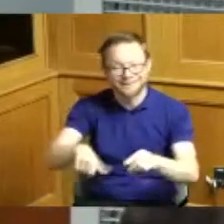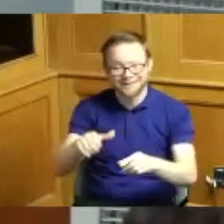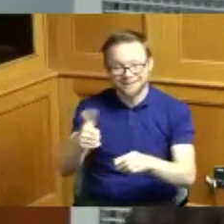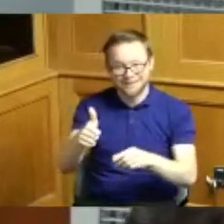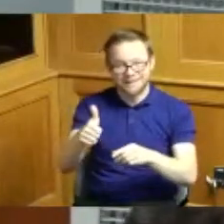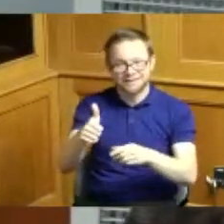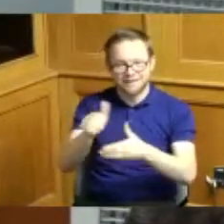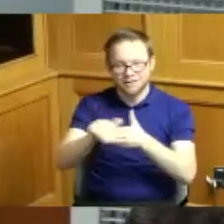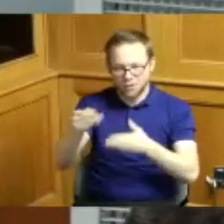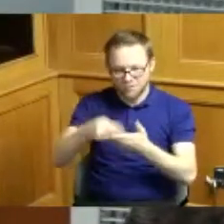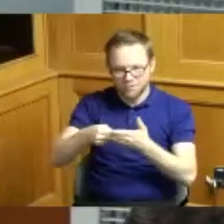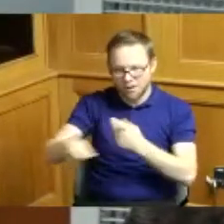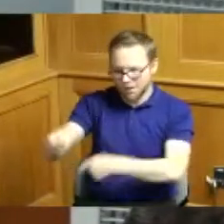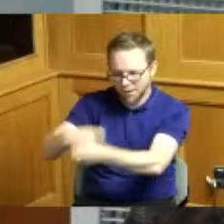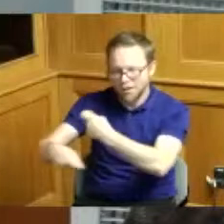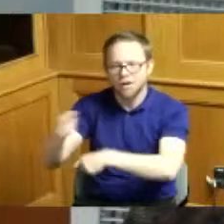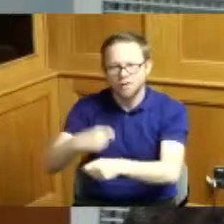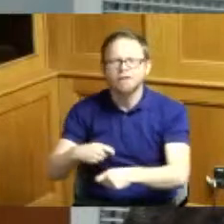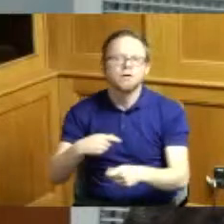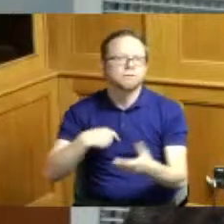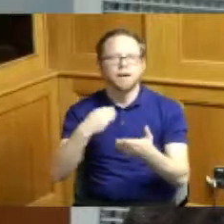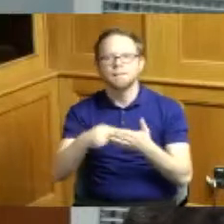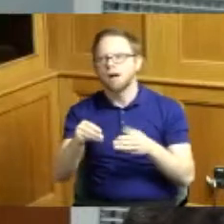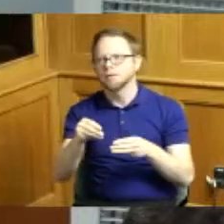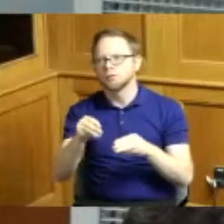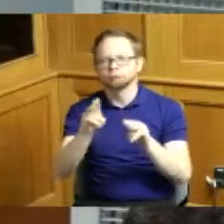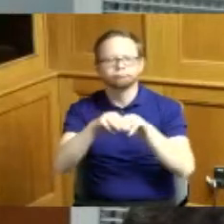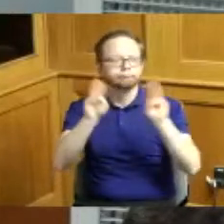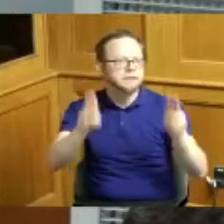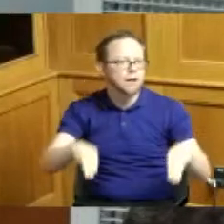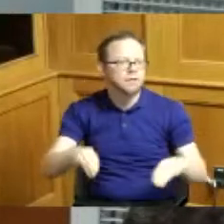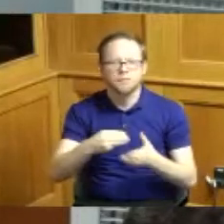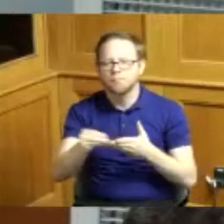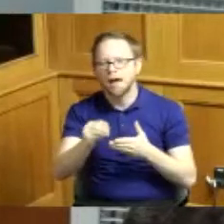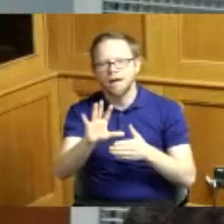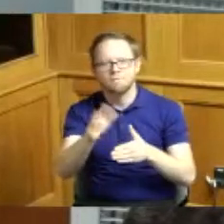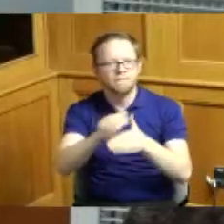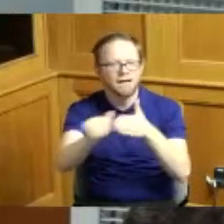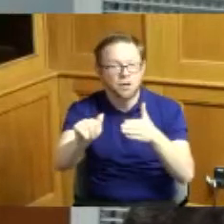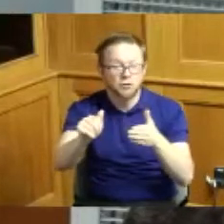look if I buy a five dollar burger at McDonald's I supported 25 jobs whoever was there